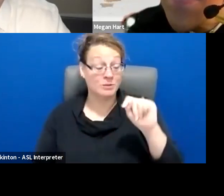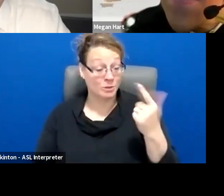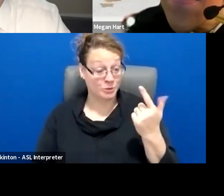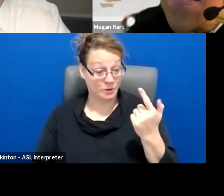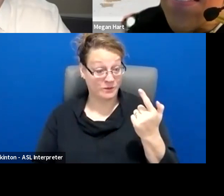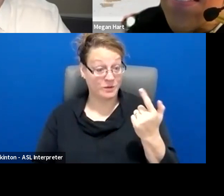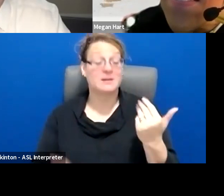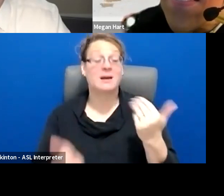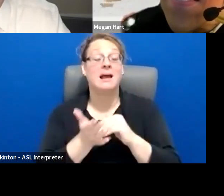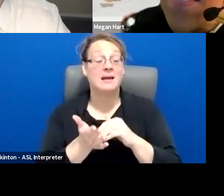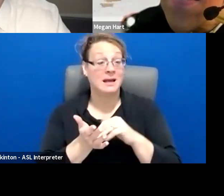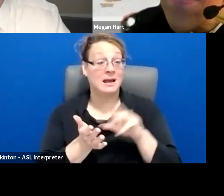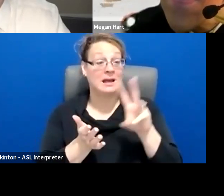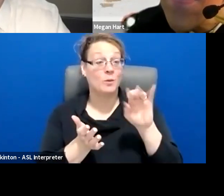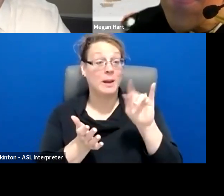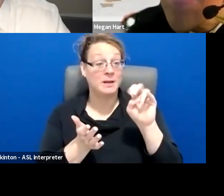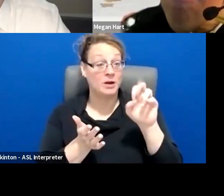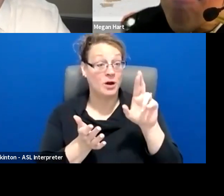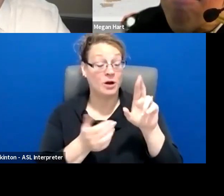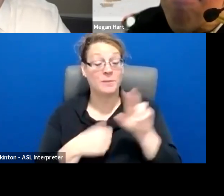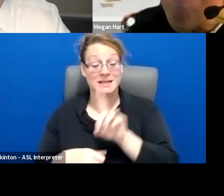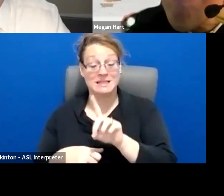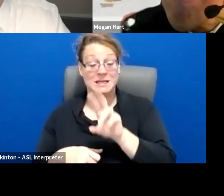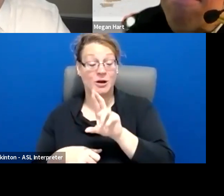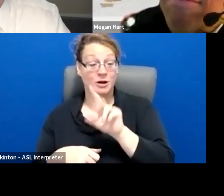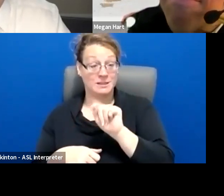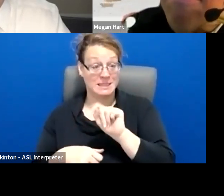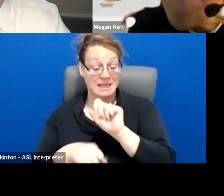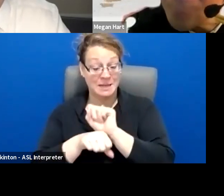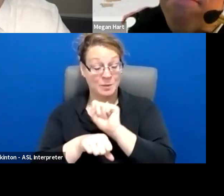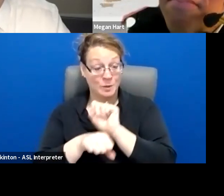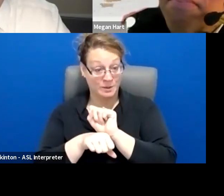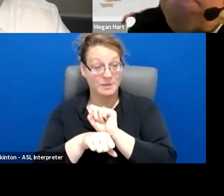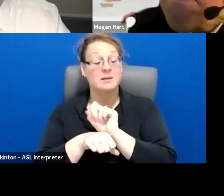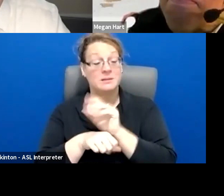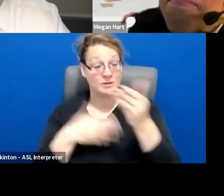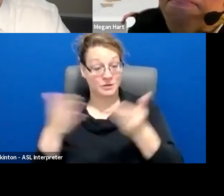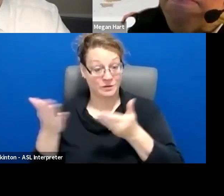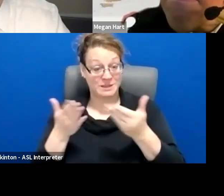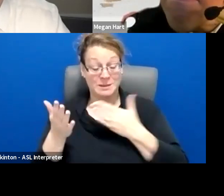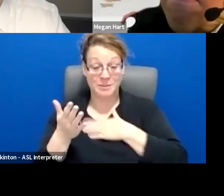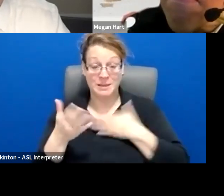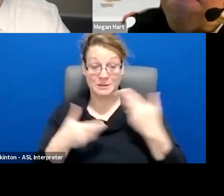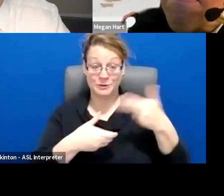In just a reminder we are keeping the momentum going.